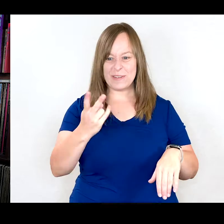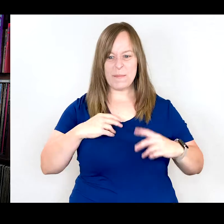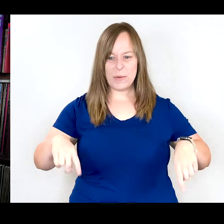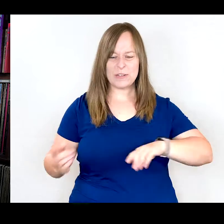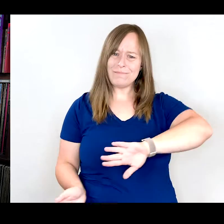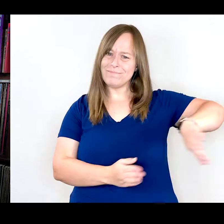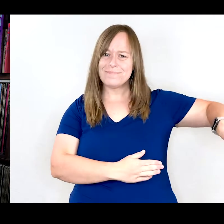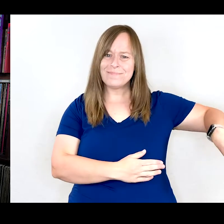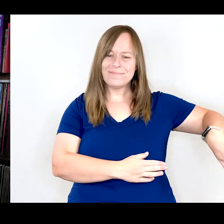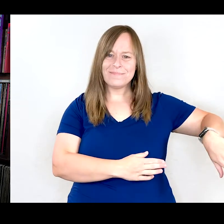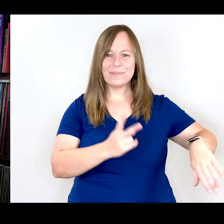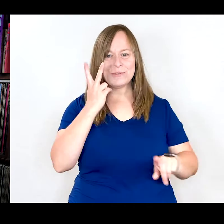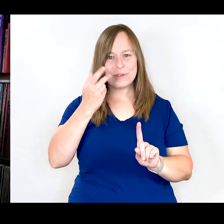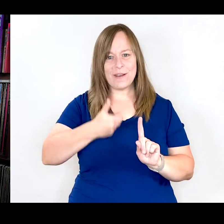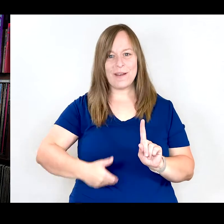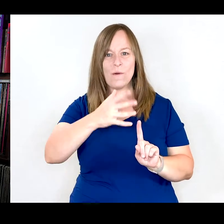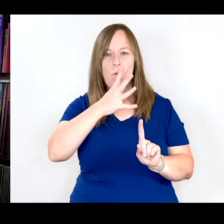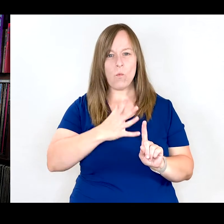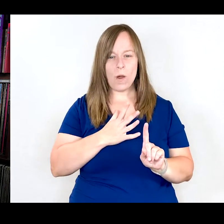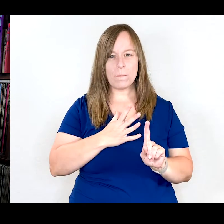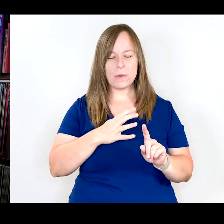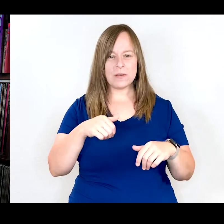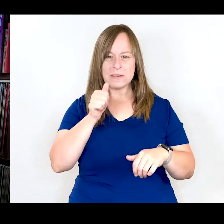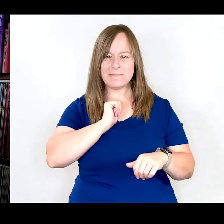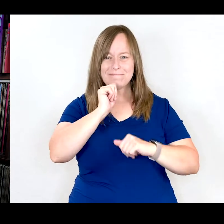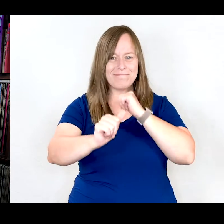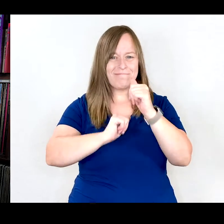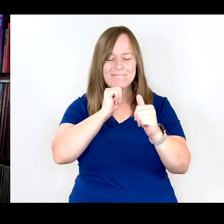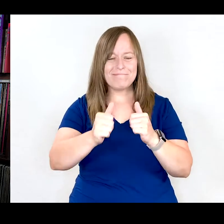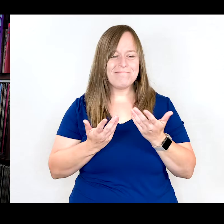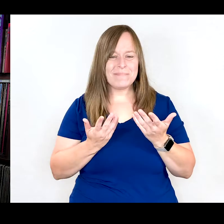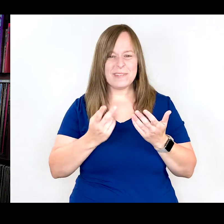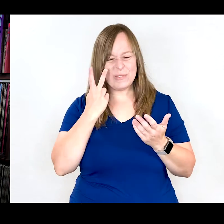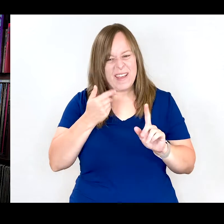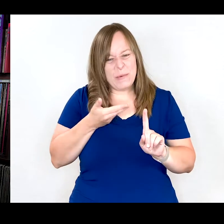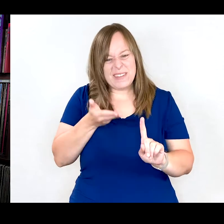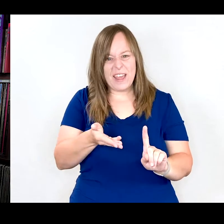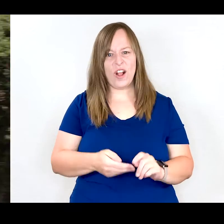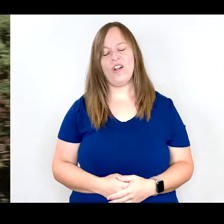you saw beyond my chair, you saw a woman amid so much strife, you saw that I was there.